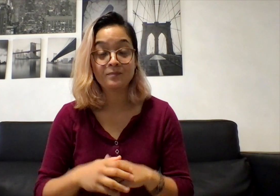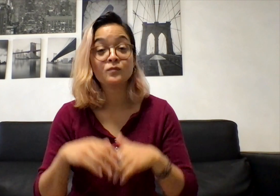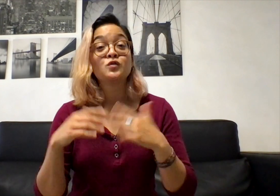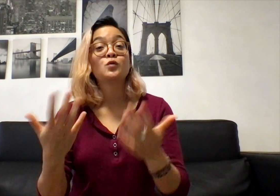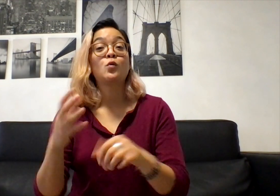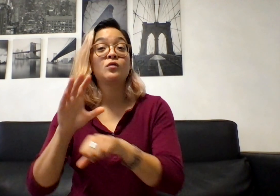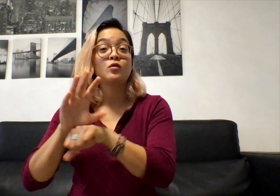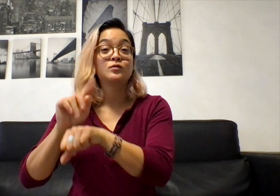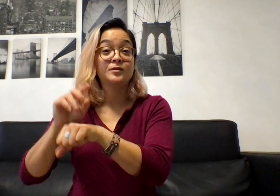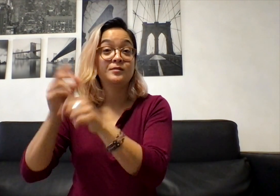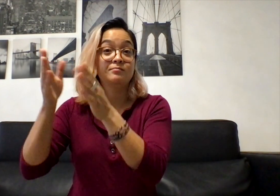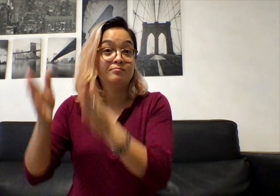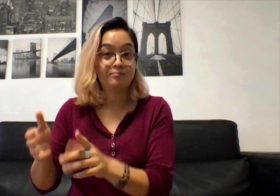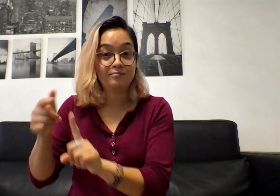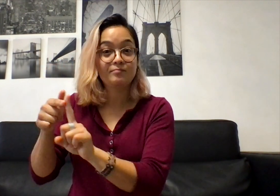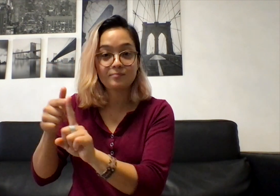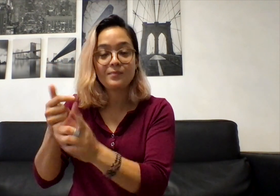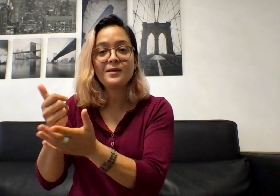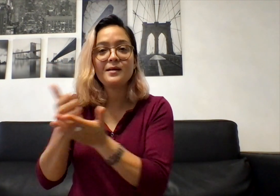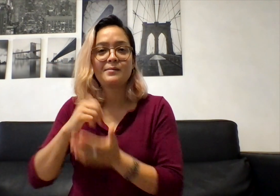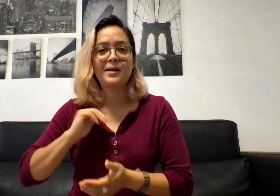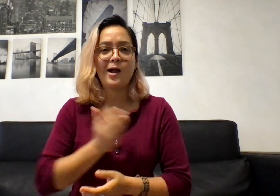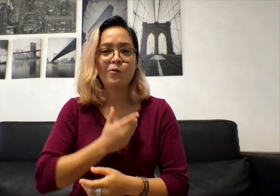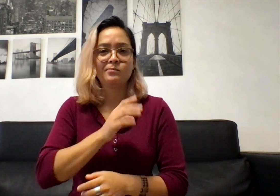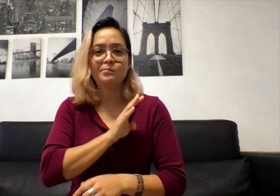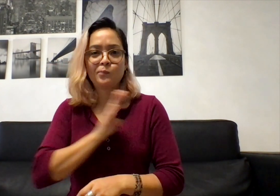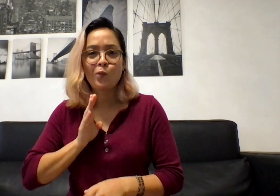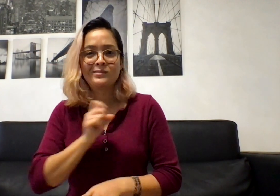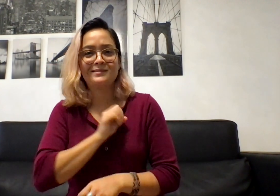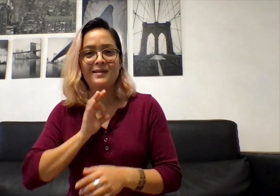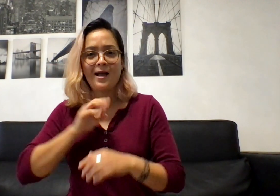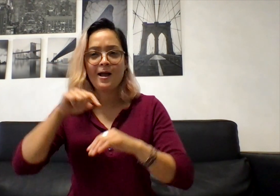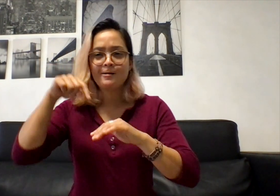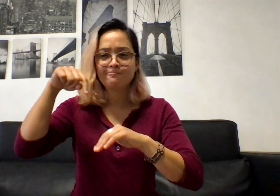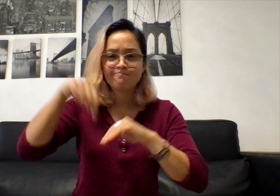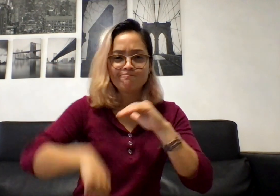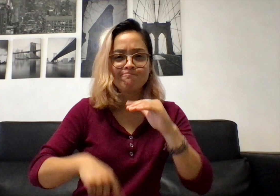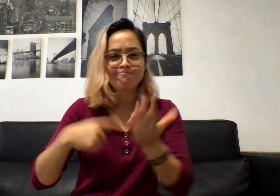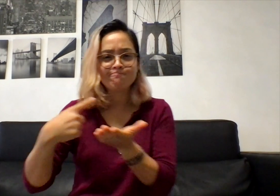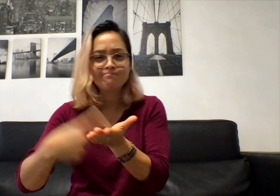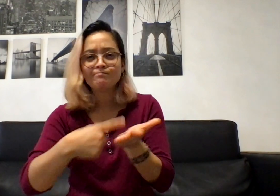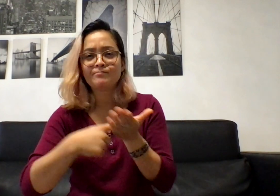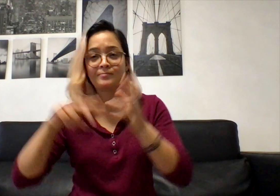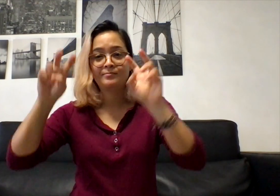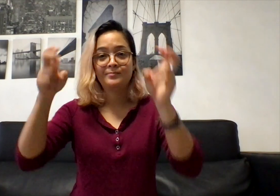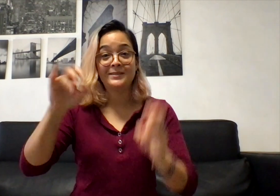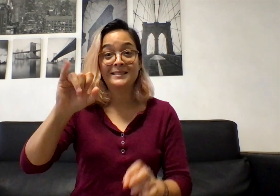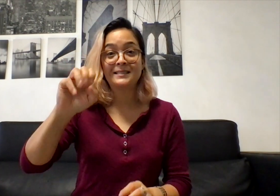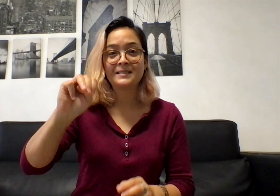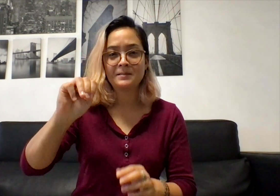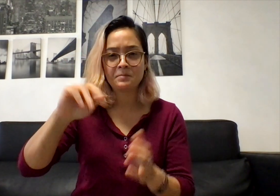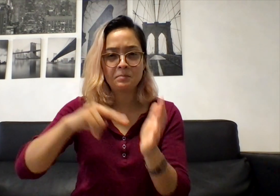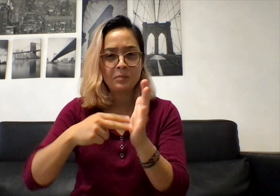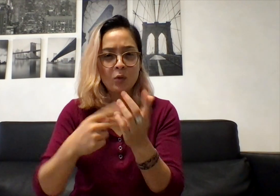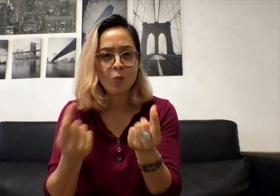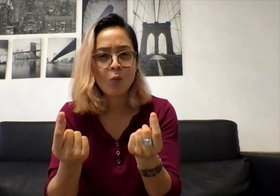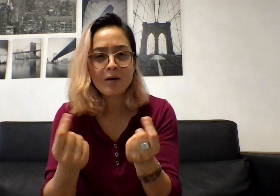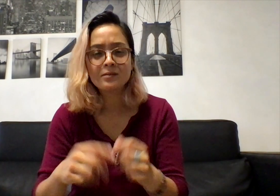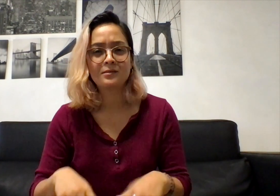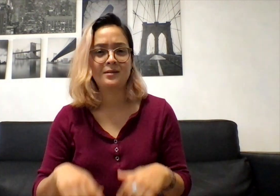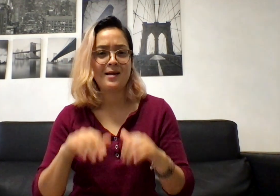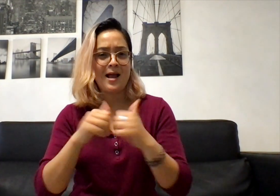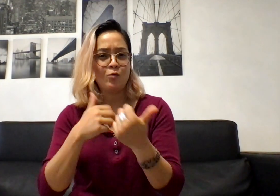The consultant helped us confront the "isms" that manifest within our work and organization